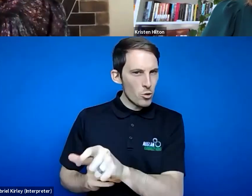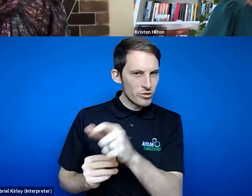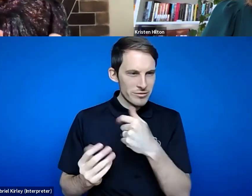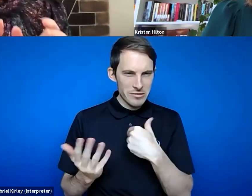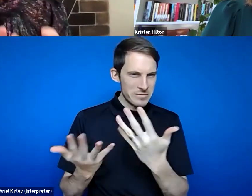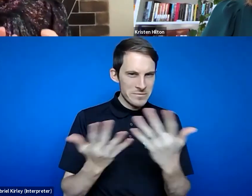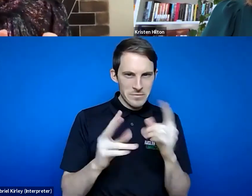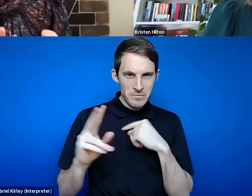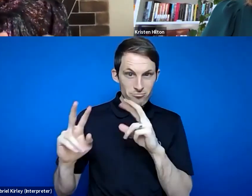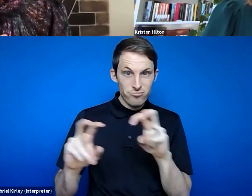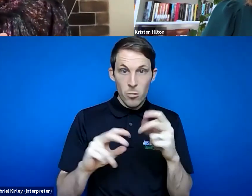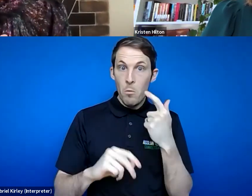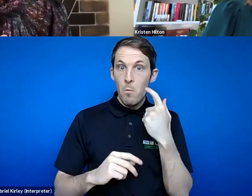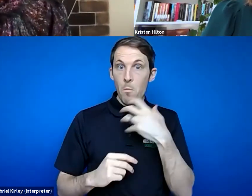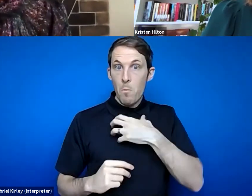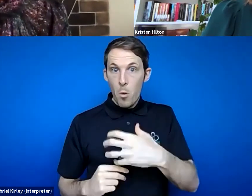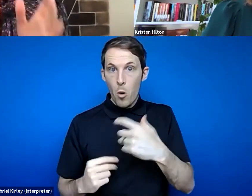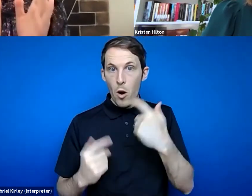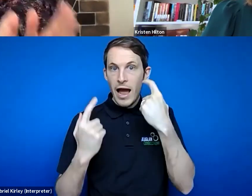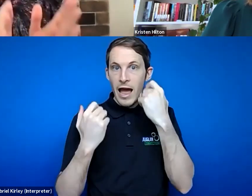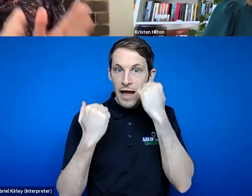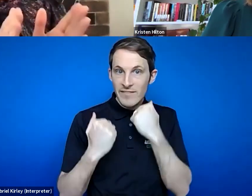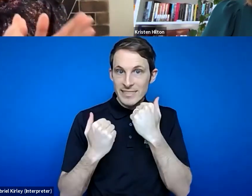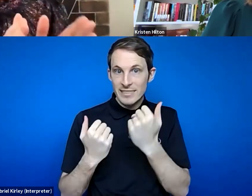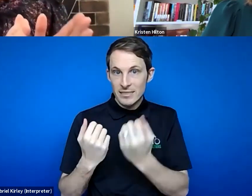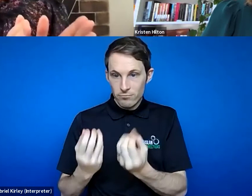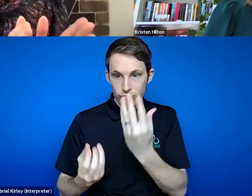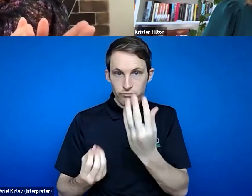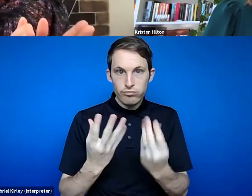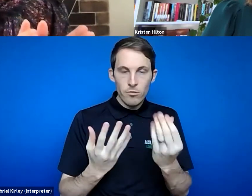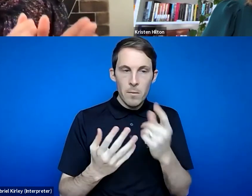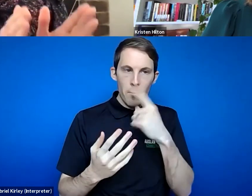more evidence that has come out about that stereotype, the clearer people have got on.